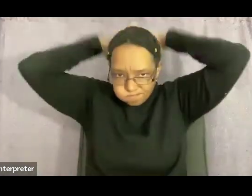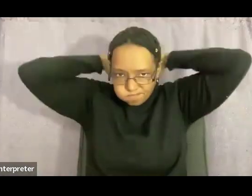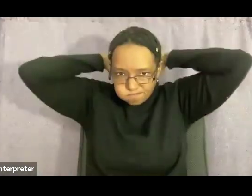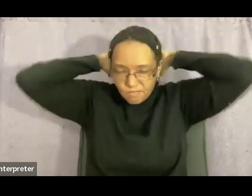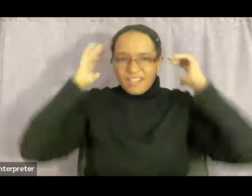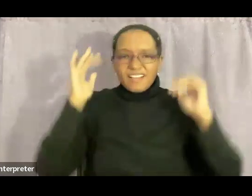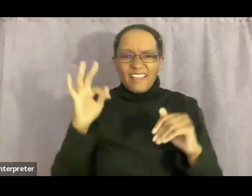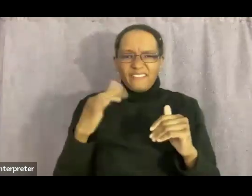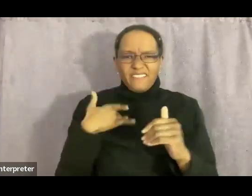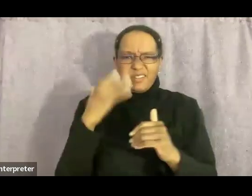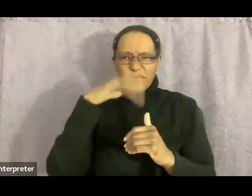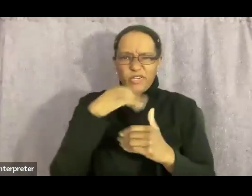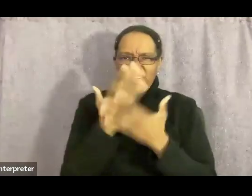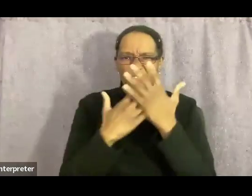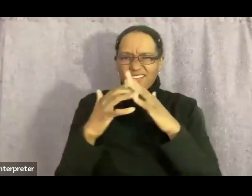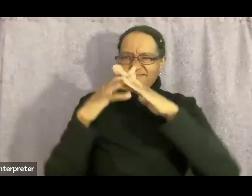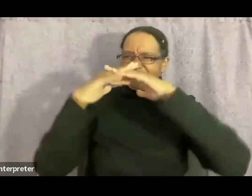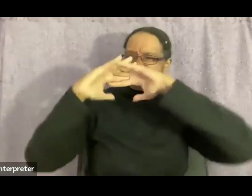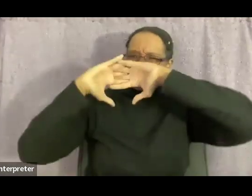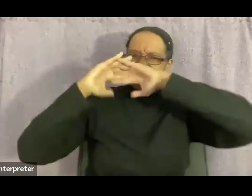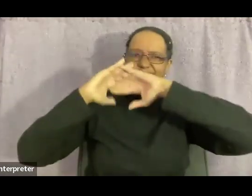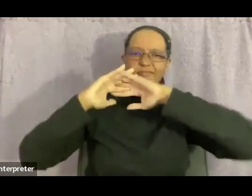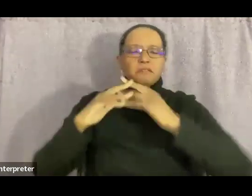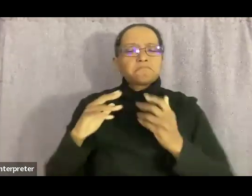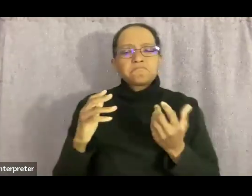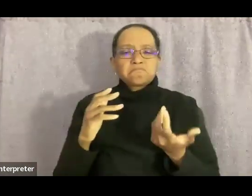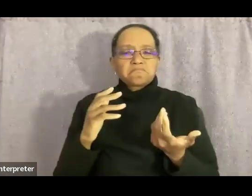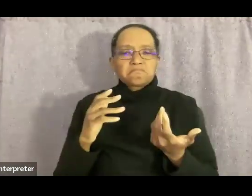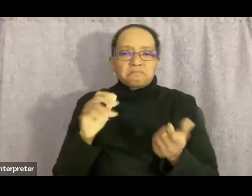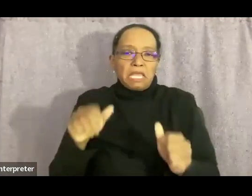That's just how I like to do it. And you can hold it that way, elbows down.